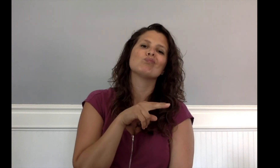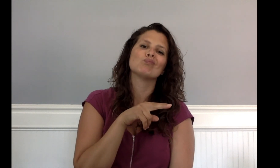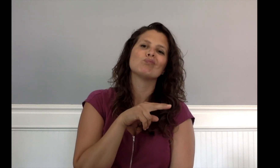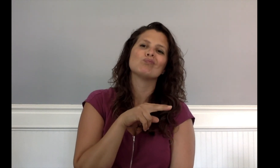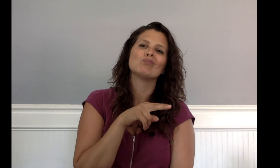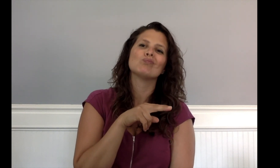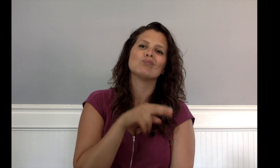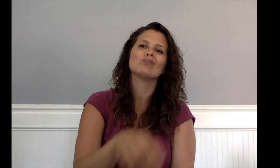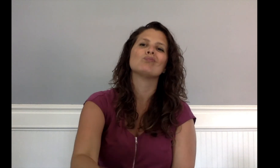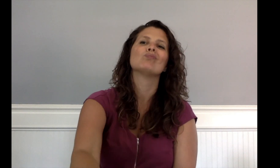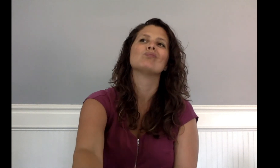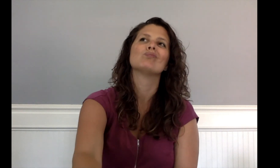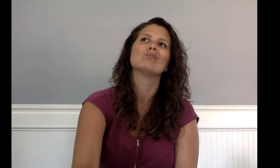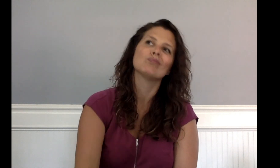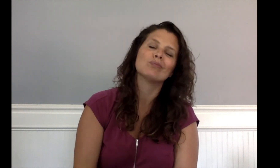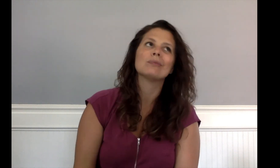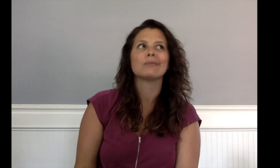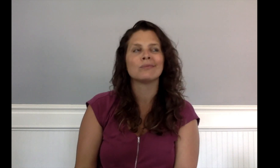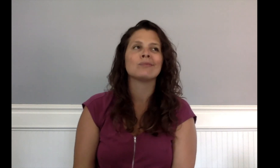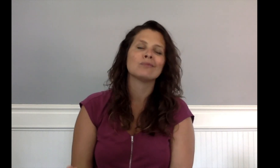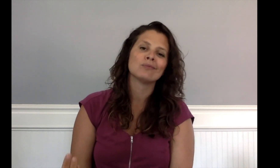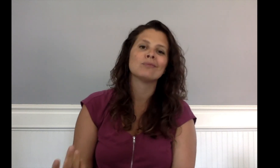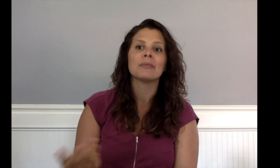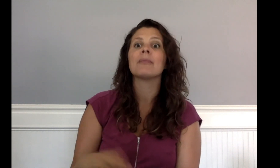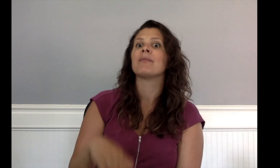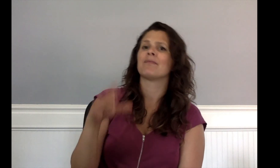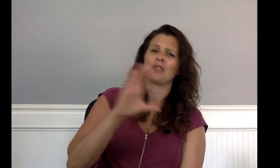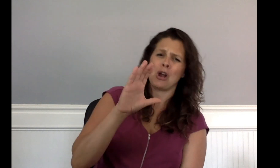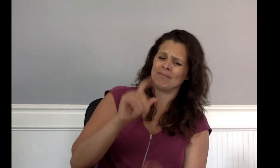But then Frog nodded.